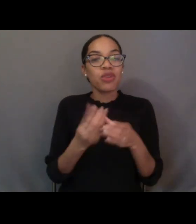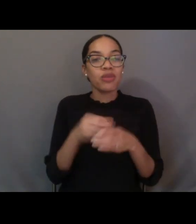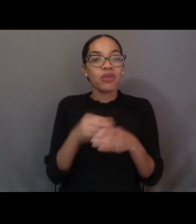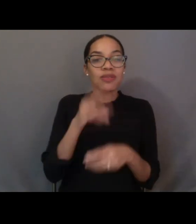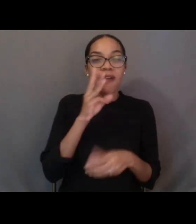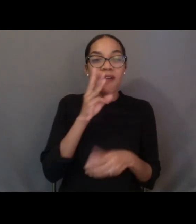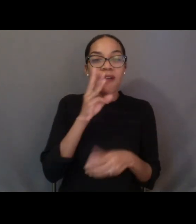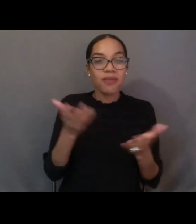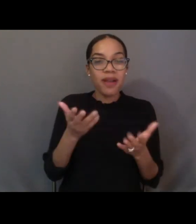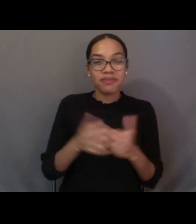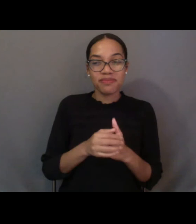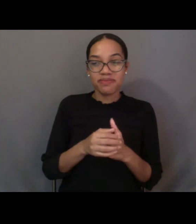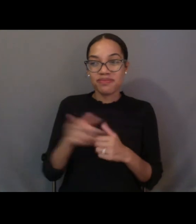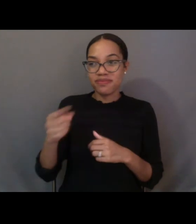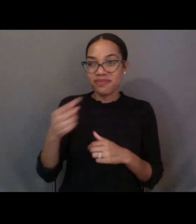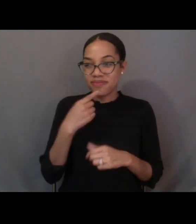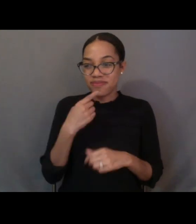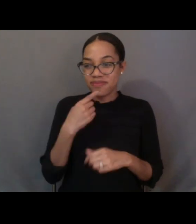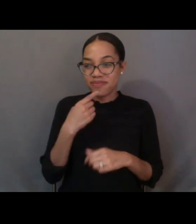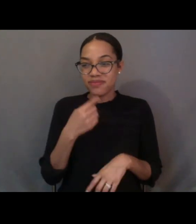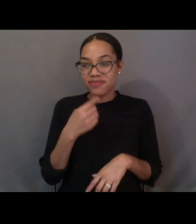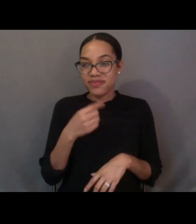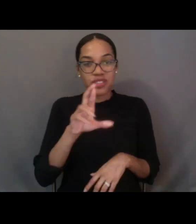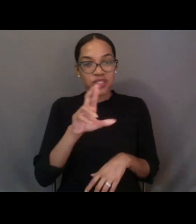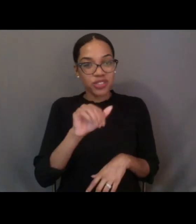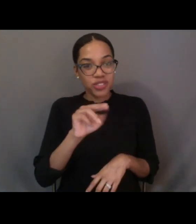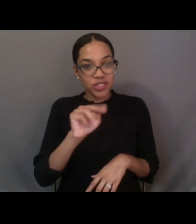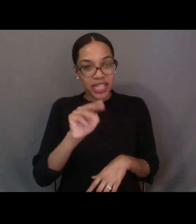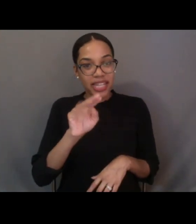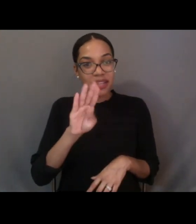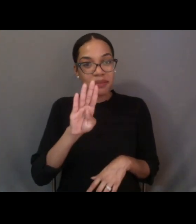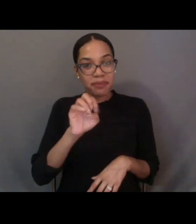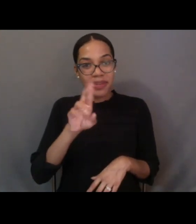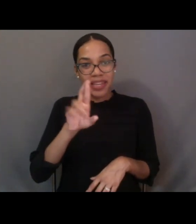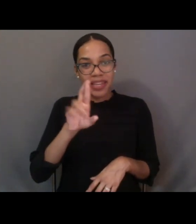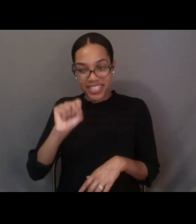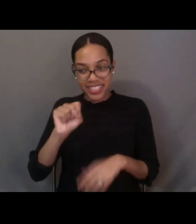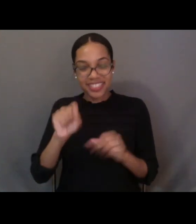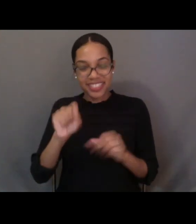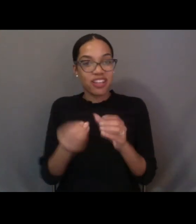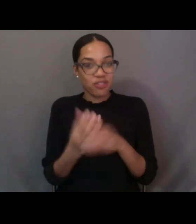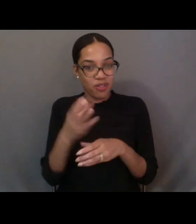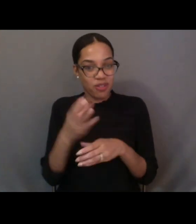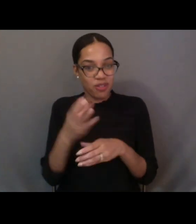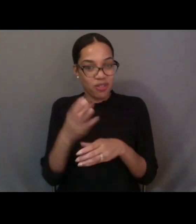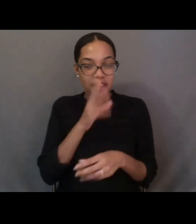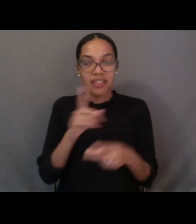Eve and Sloan say cranberries. Connor says maybe crabs.